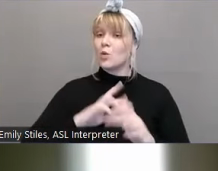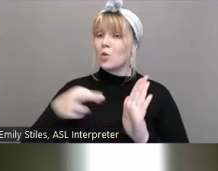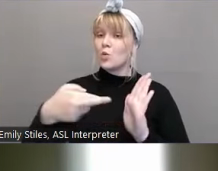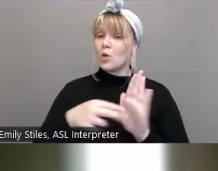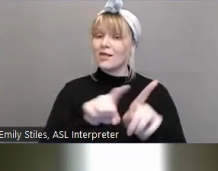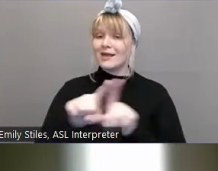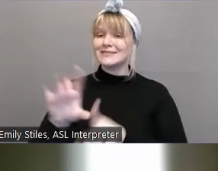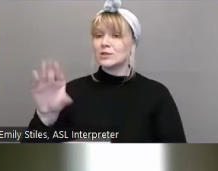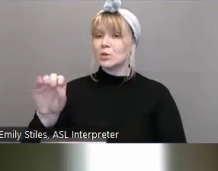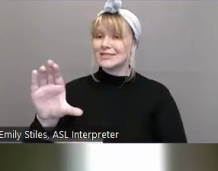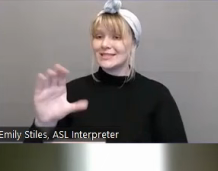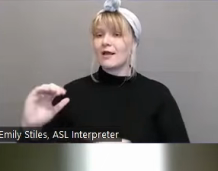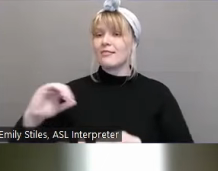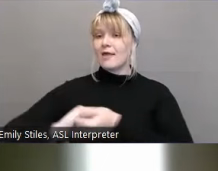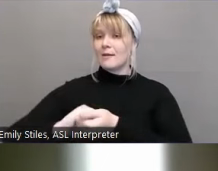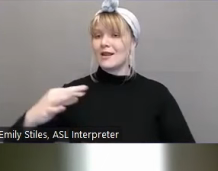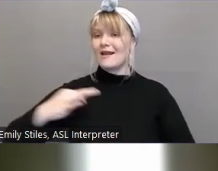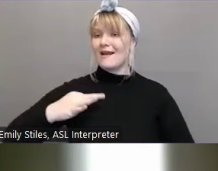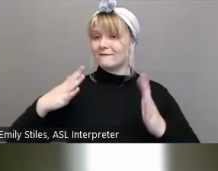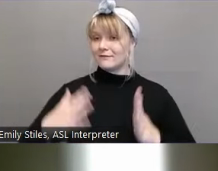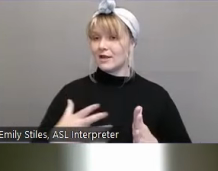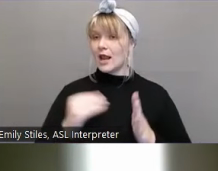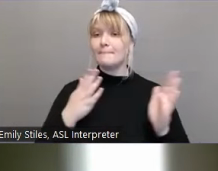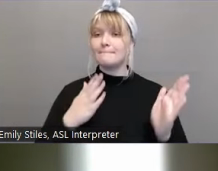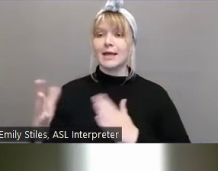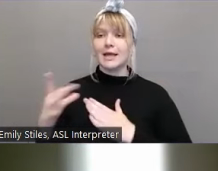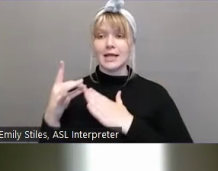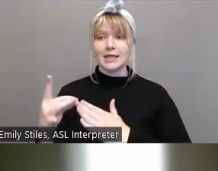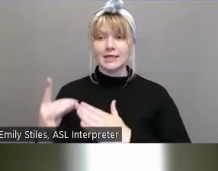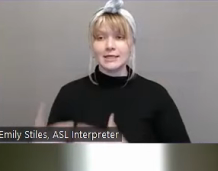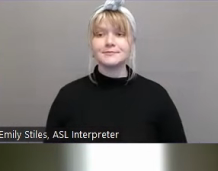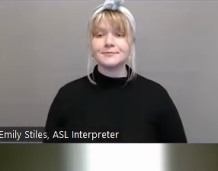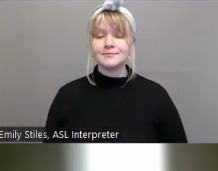applicant and planning lead. Next slide please.